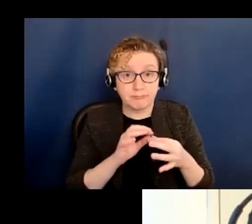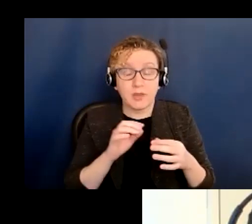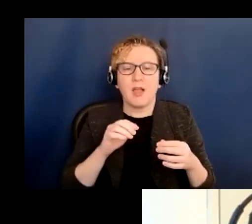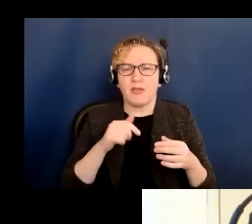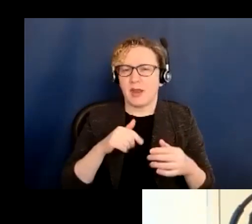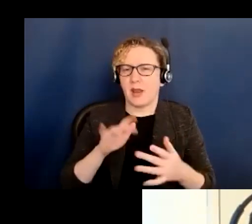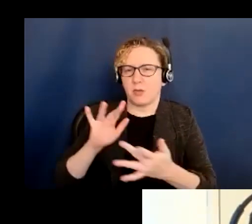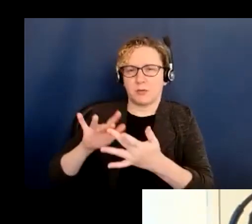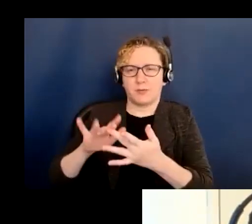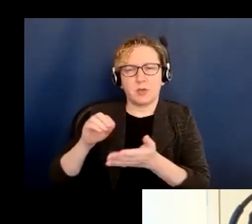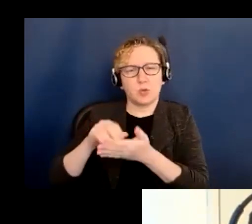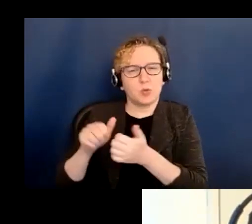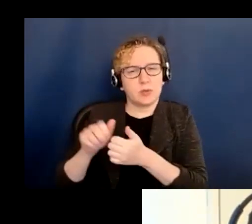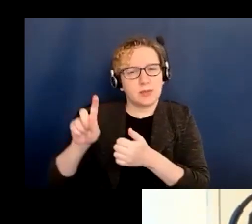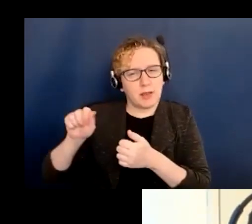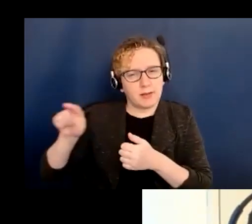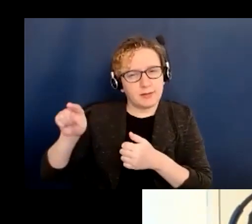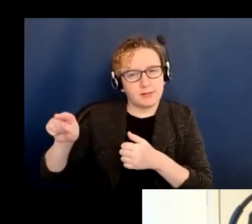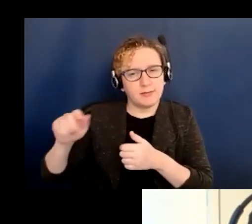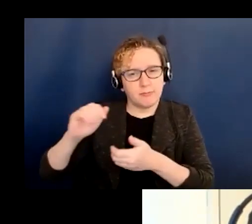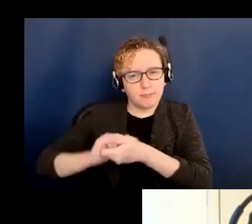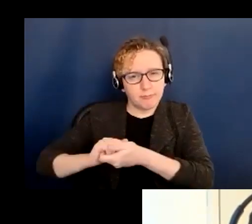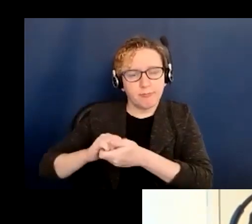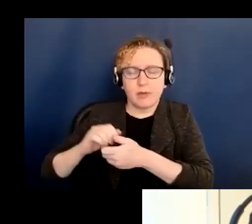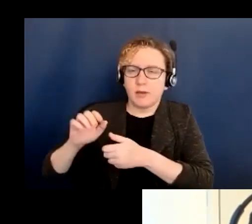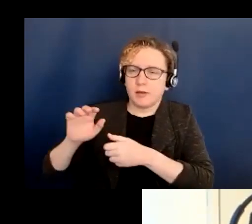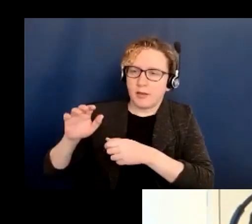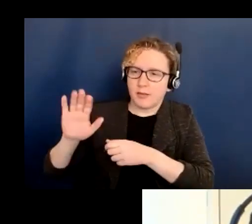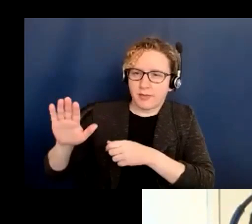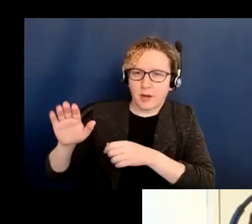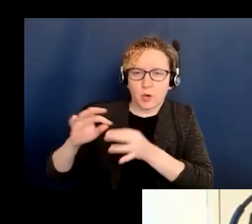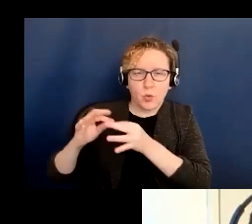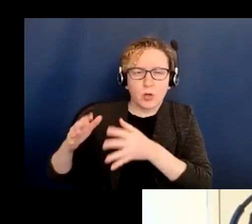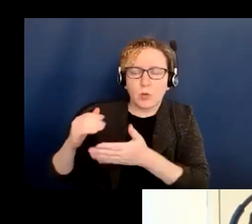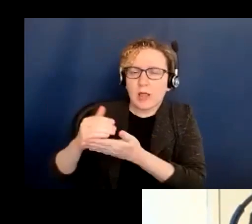I could work with their coordinator and share lessons learned and how the best process was